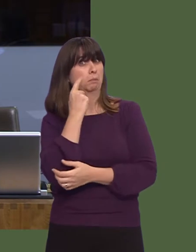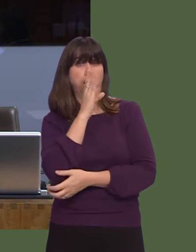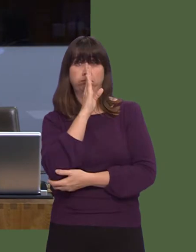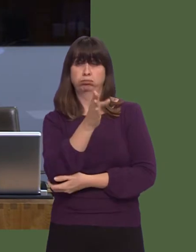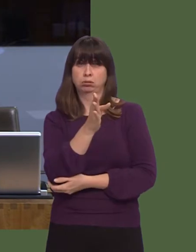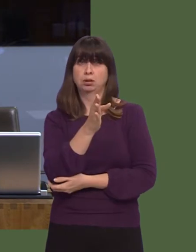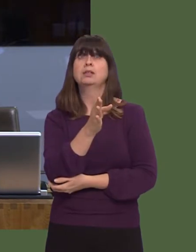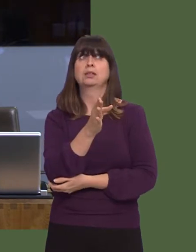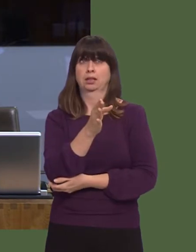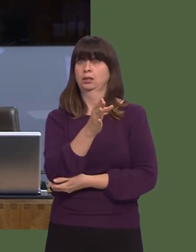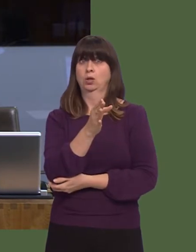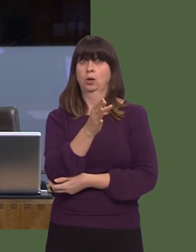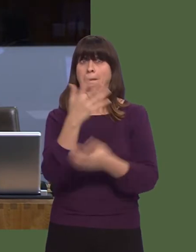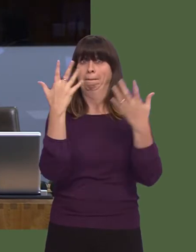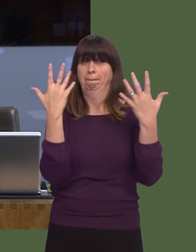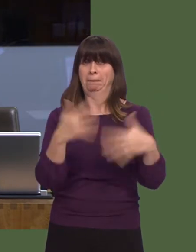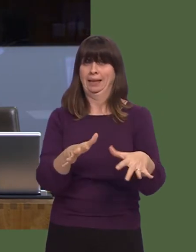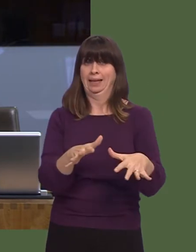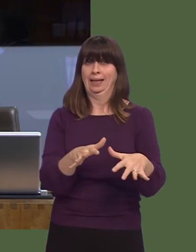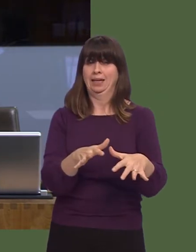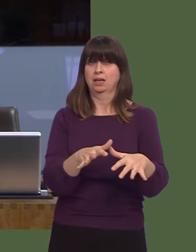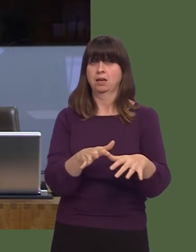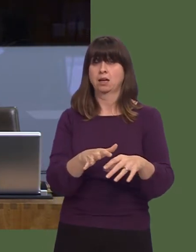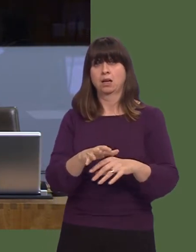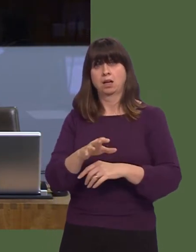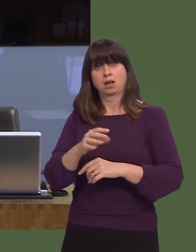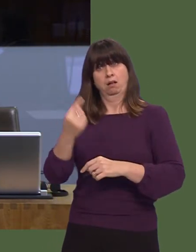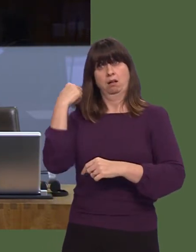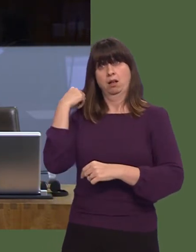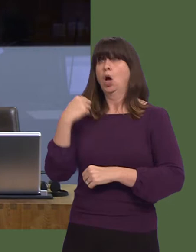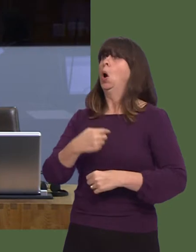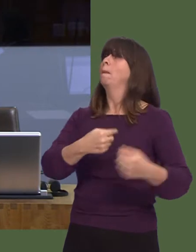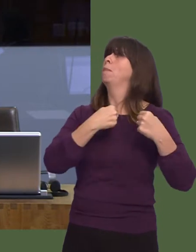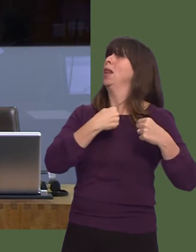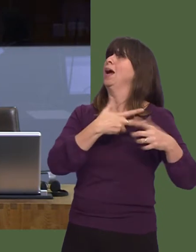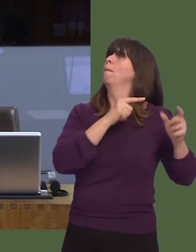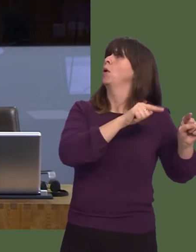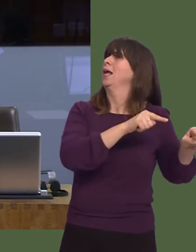to you: were allegations of bullying put to you? Because that seems to be the assertion